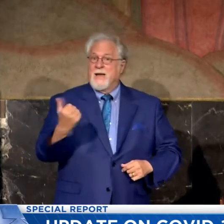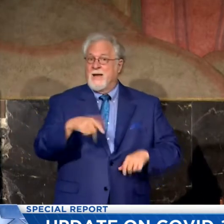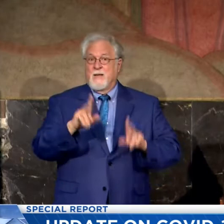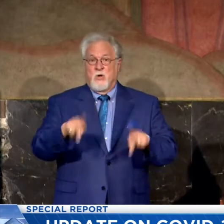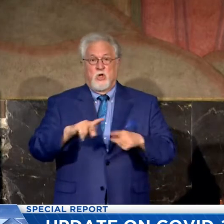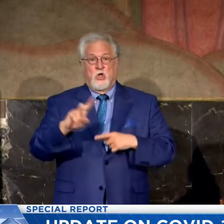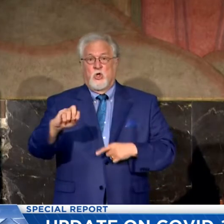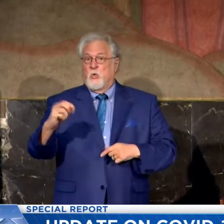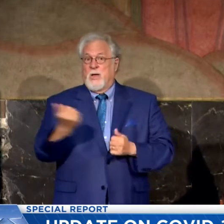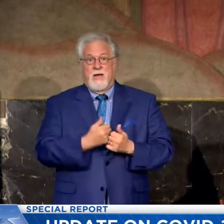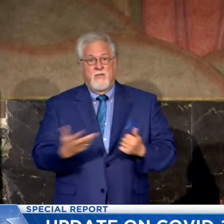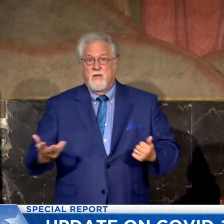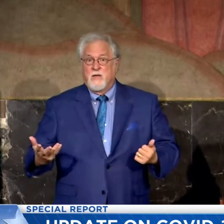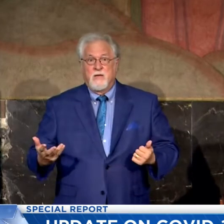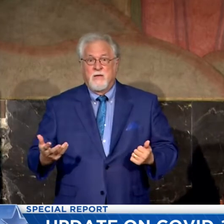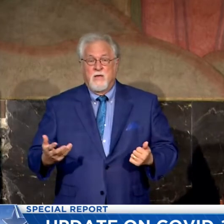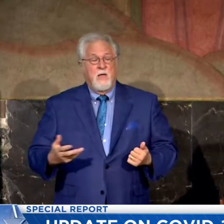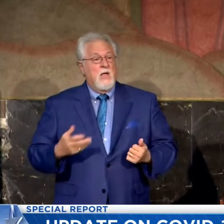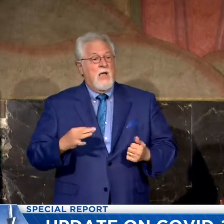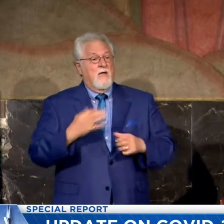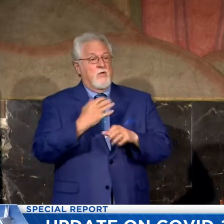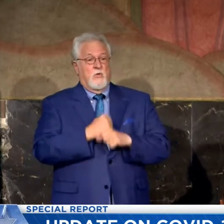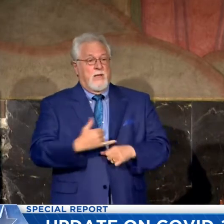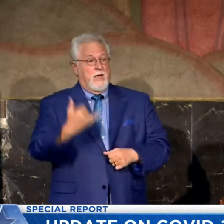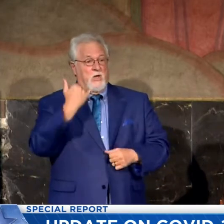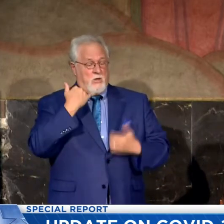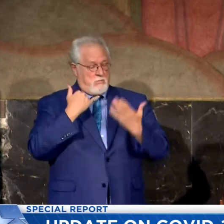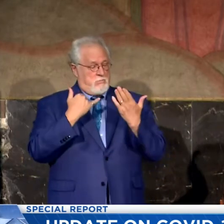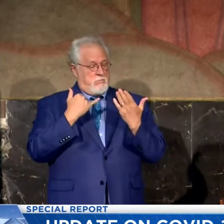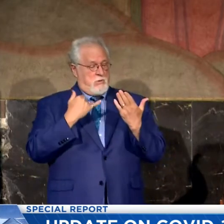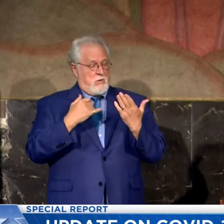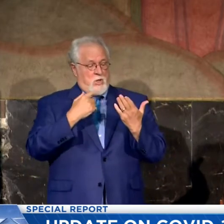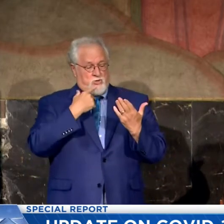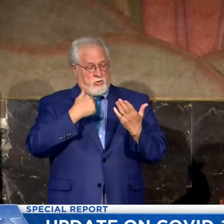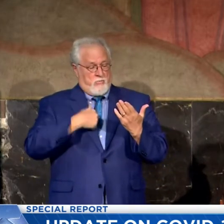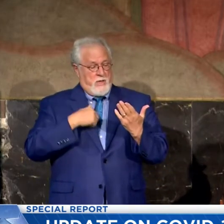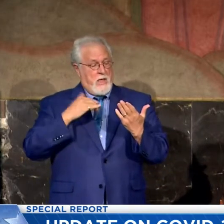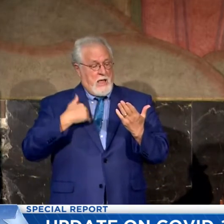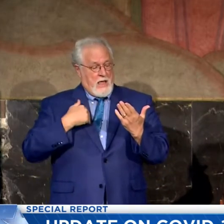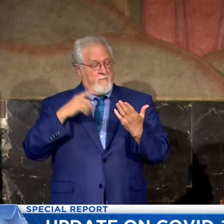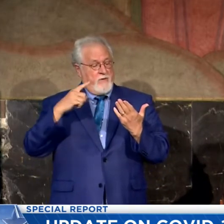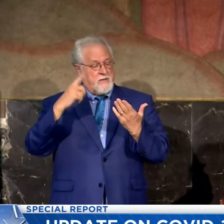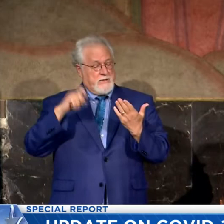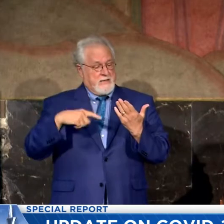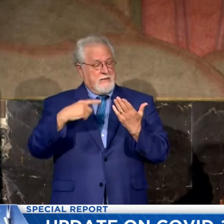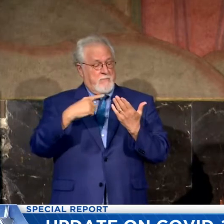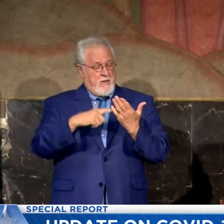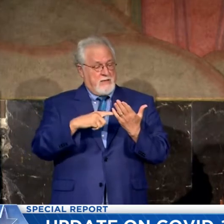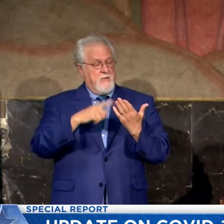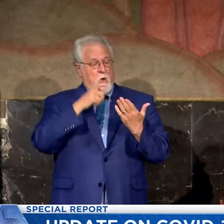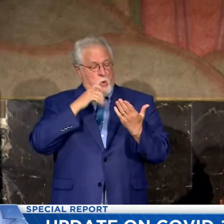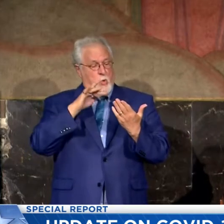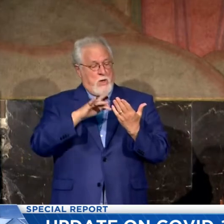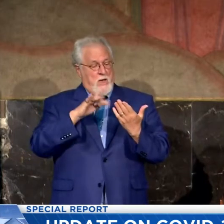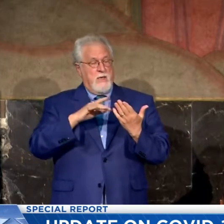PUBLIC HEALTH EMERGENCY. WE ALSO HAVE SAID THAT, AT NO POINT, IS CONTACT TRACING GOING TO MANDATE ANY BODY TO DO ANYTHING.